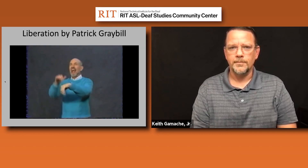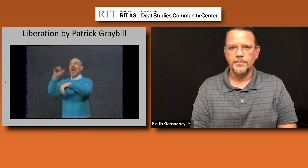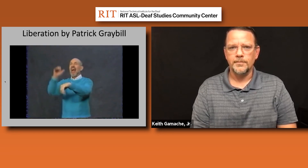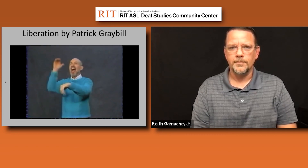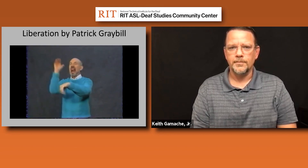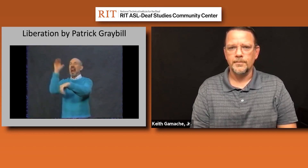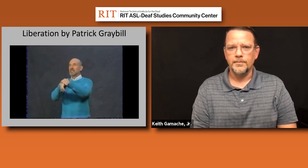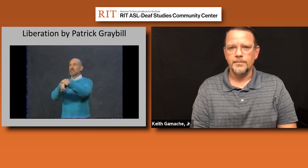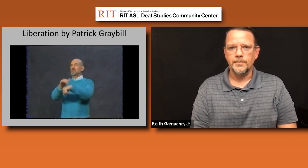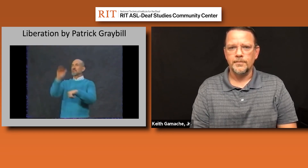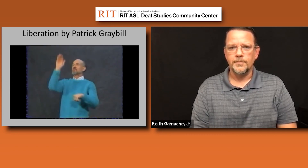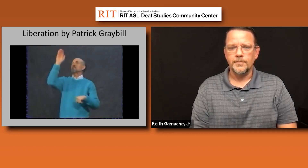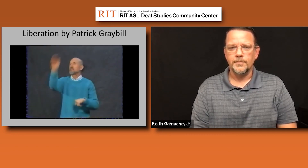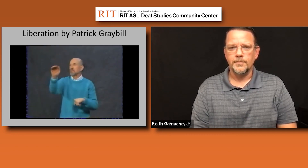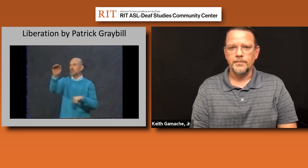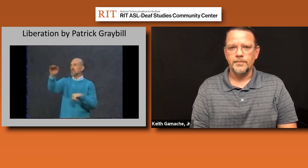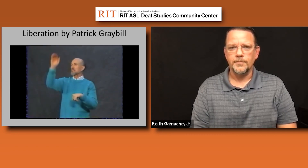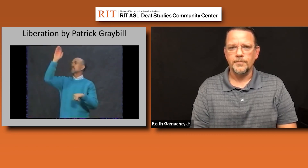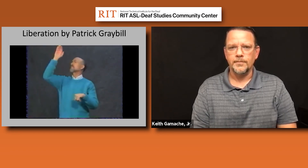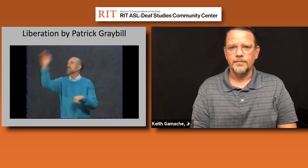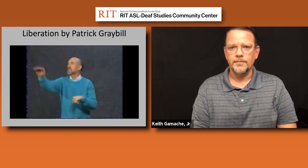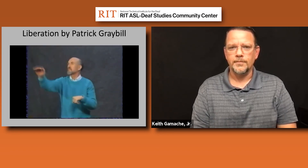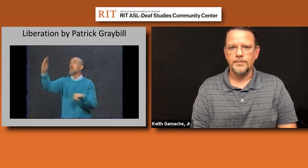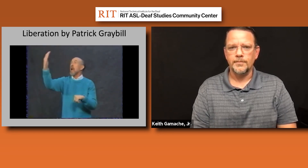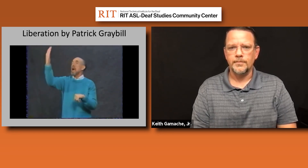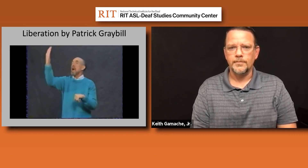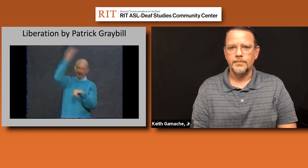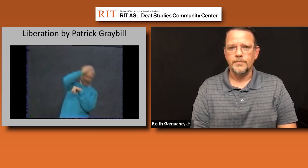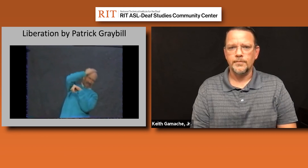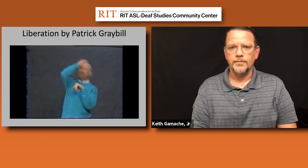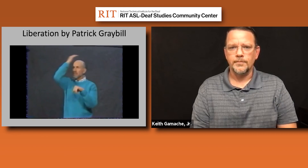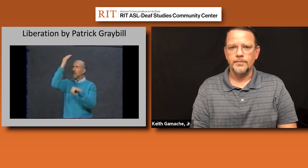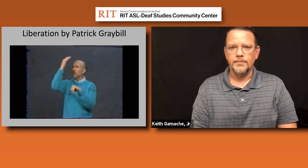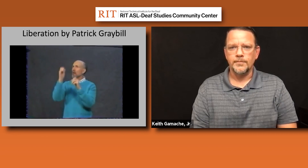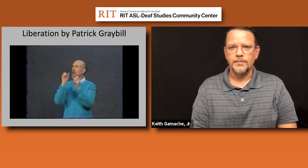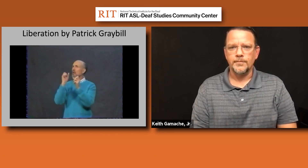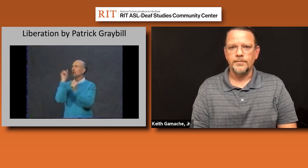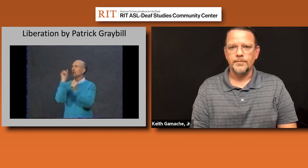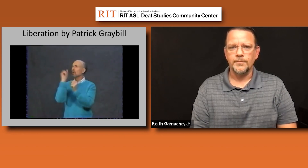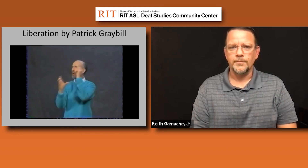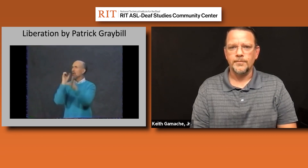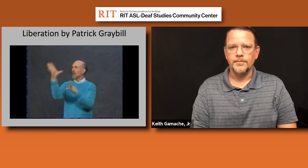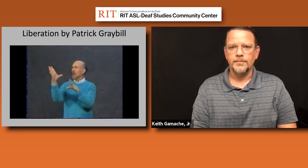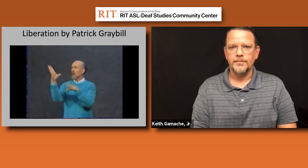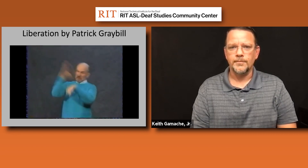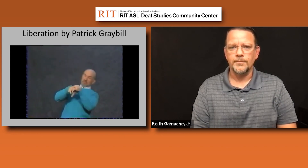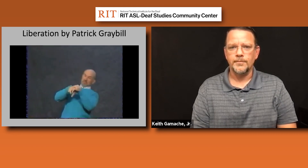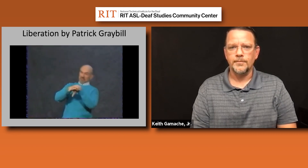English. English. Learn. Forced to learn.